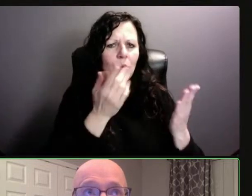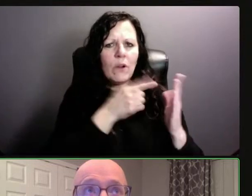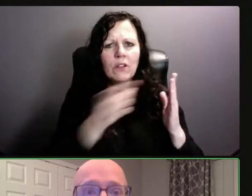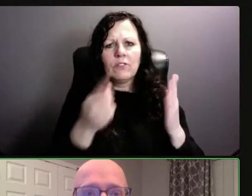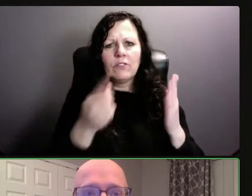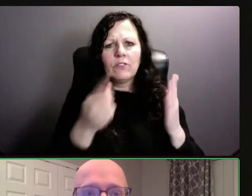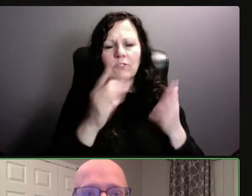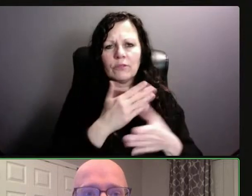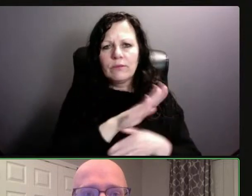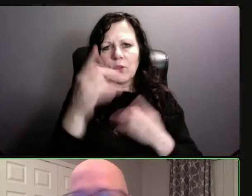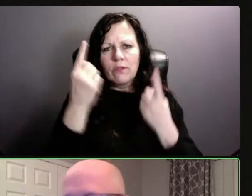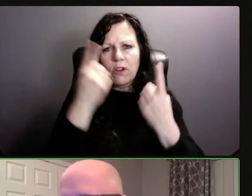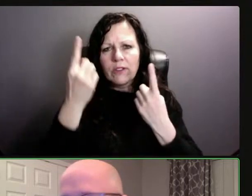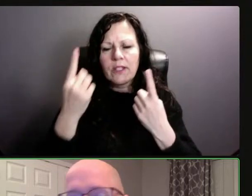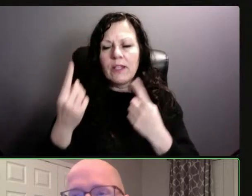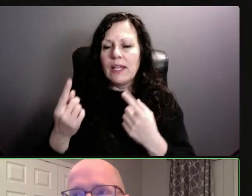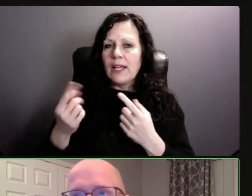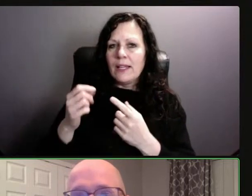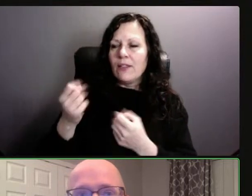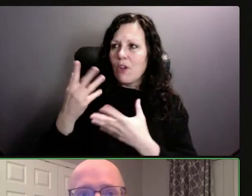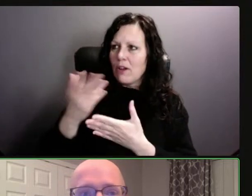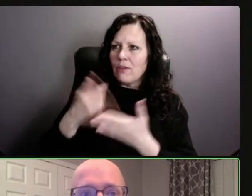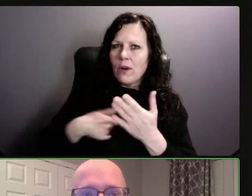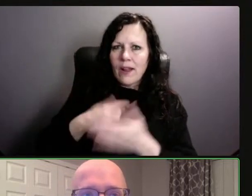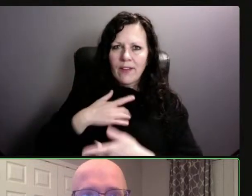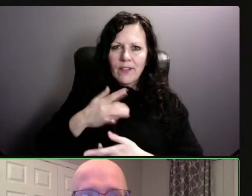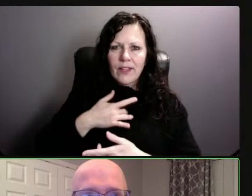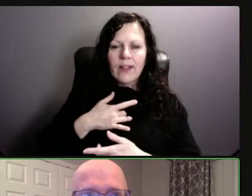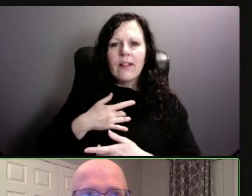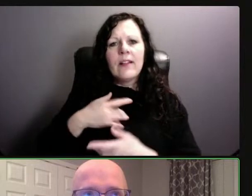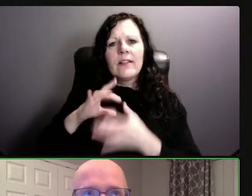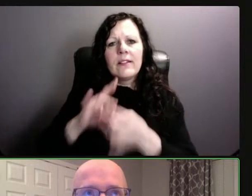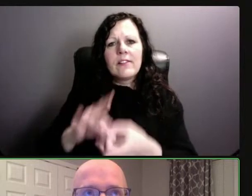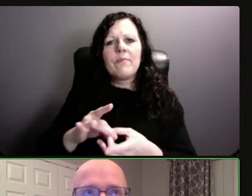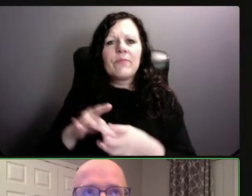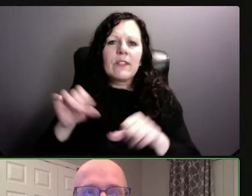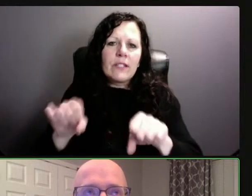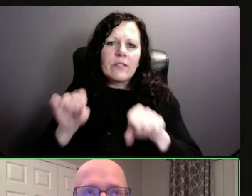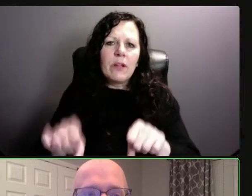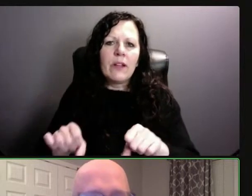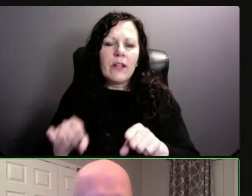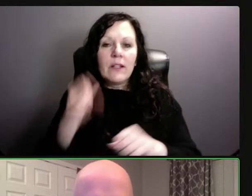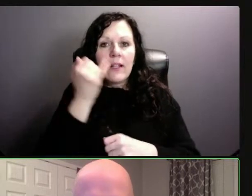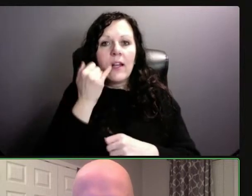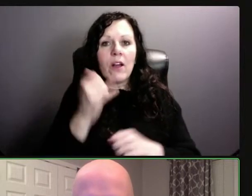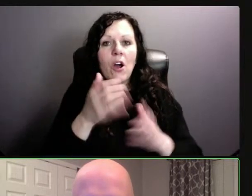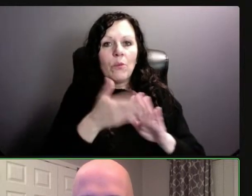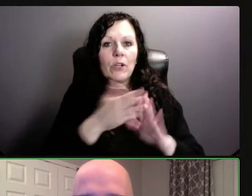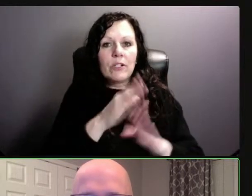OF THE THINGS THAT HE REQUESTED THANKS EVERYBODY FOR SHARING